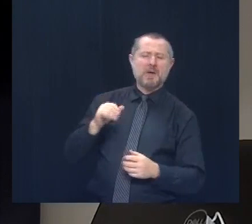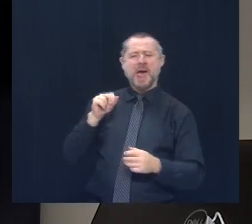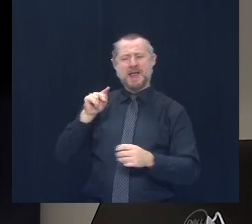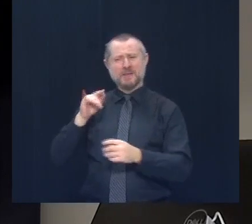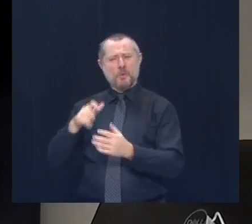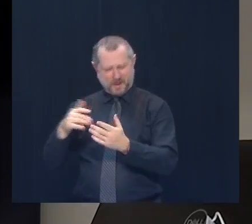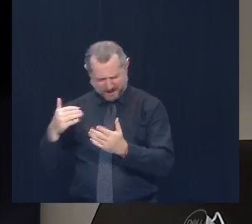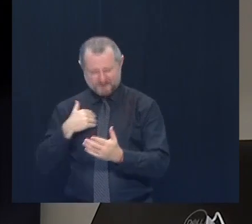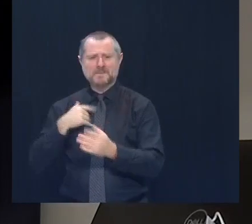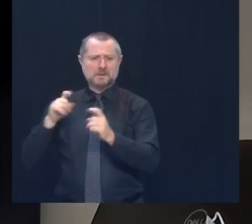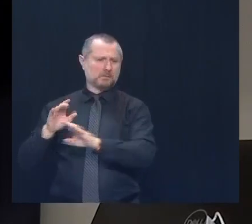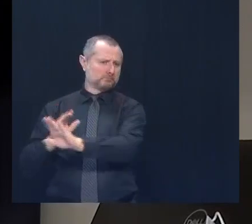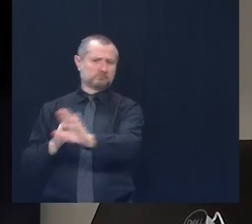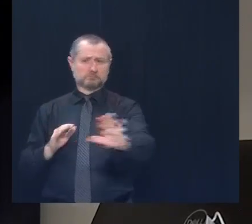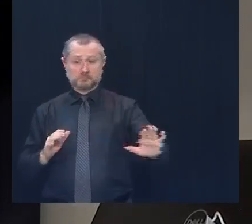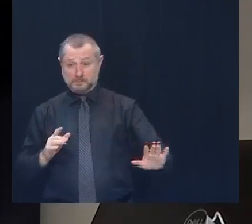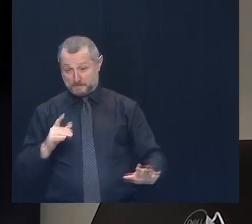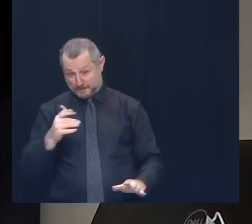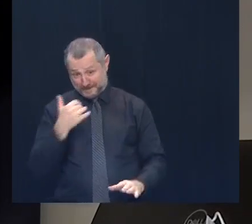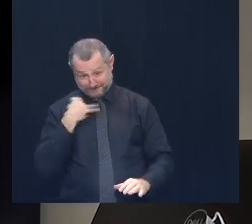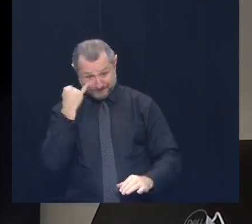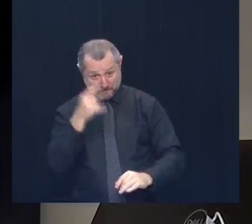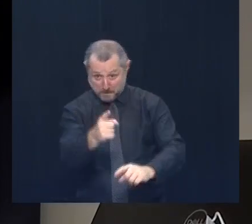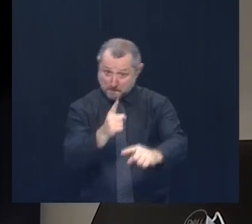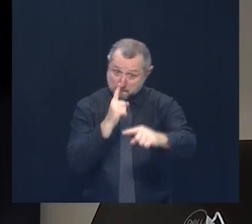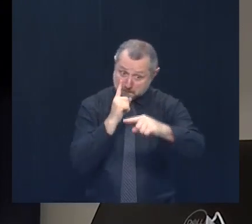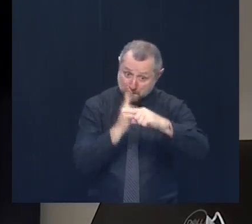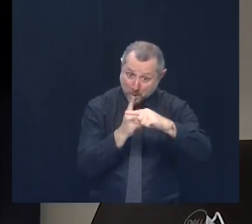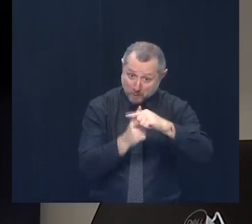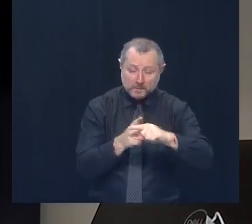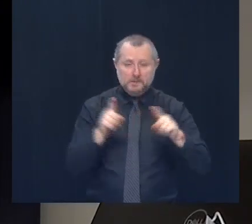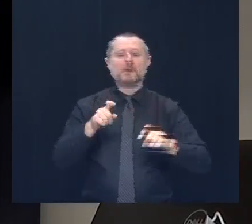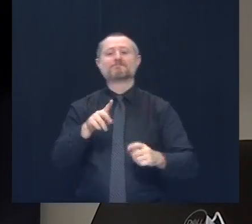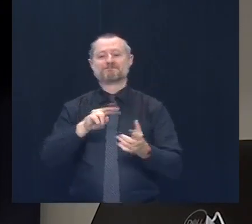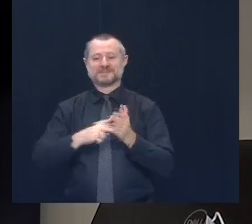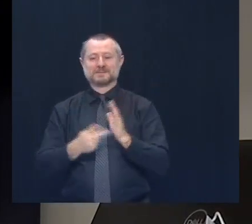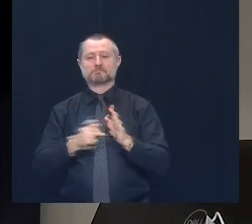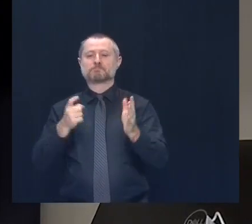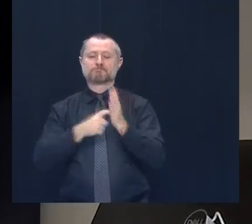BOTH SIDES.e1e1 ANTIGENT TES ANTIGEN TESTING, PCR TEST, WE